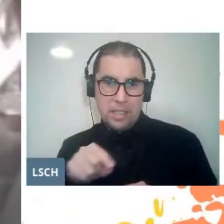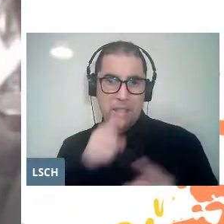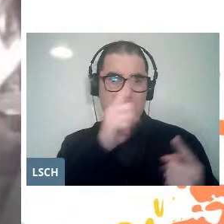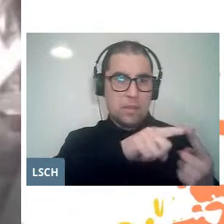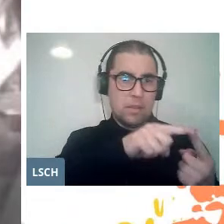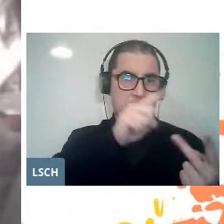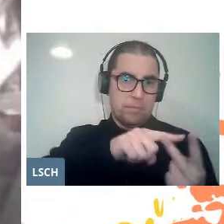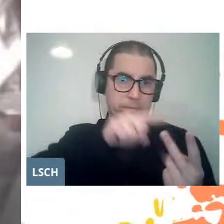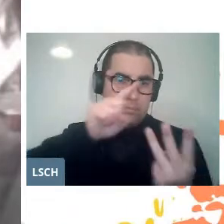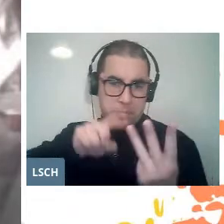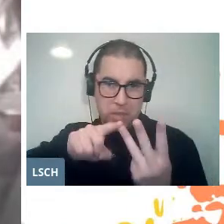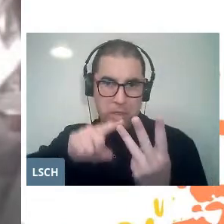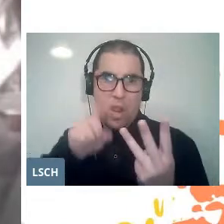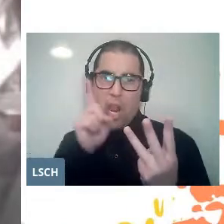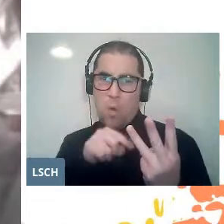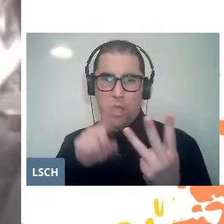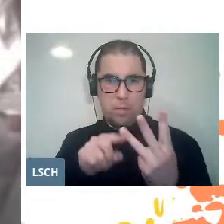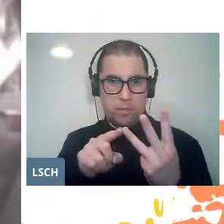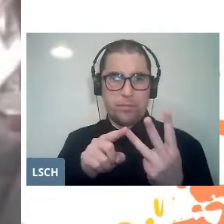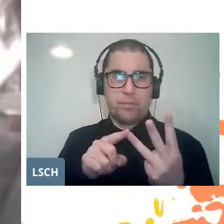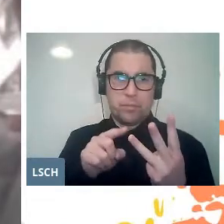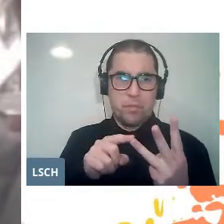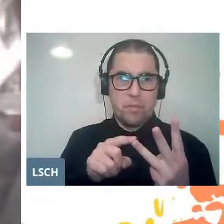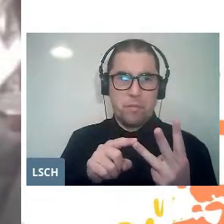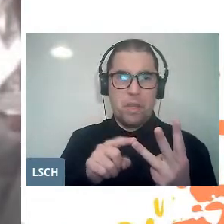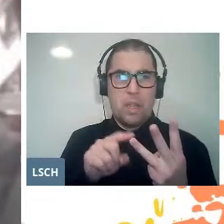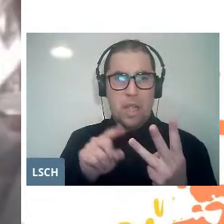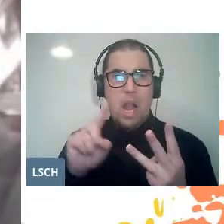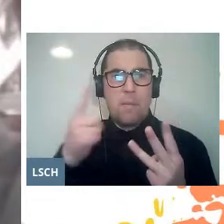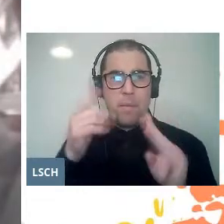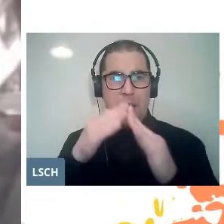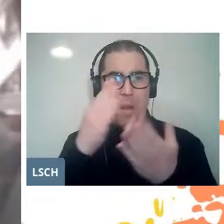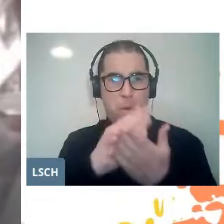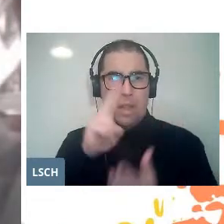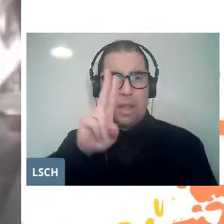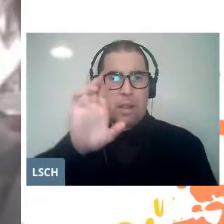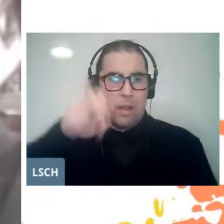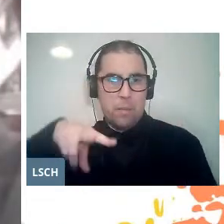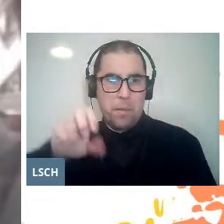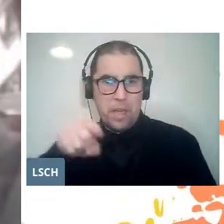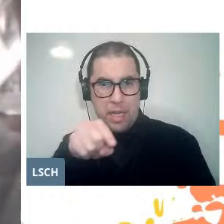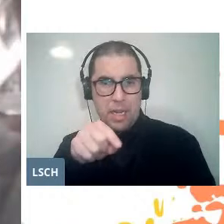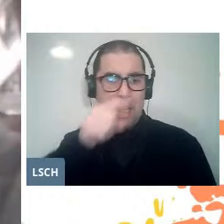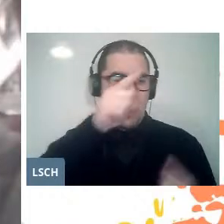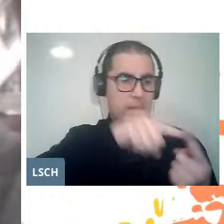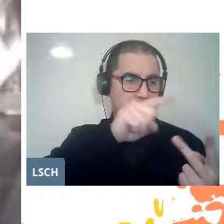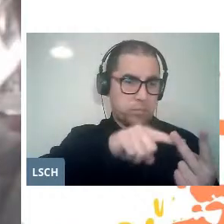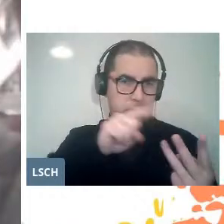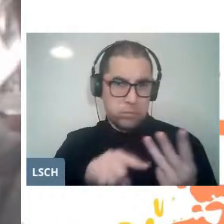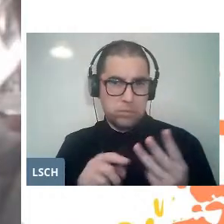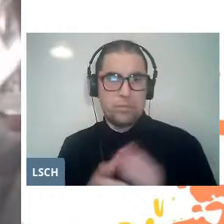It leads to the culmination, the first school of Vienna, formed by Haydn, Mozart and Beethoven.